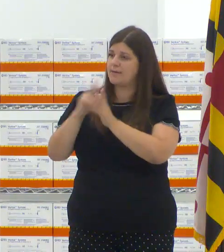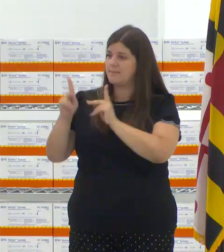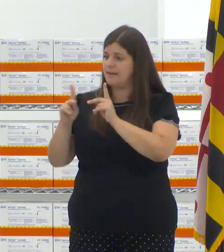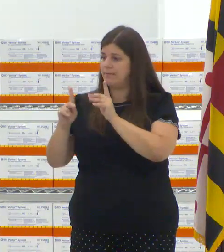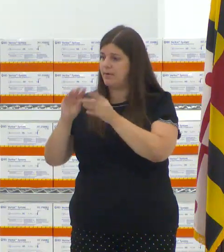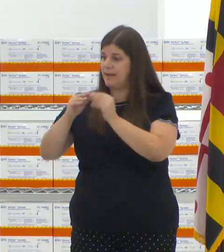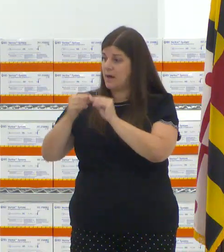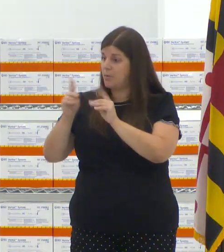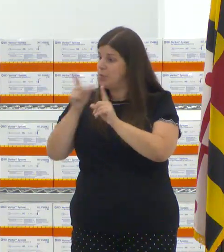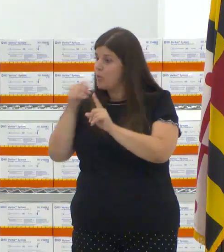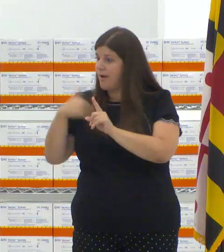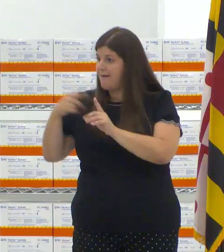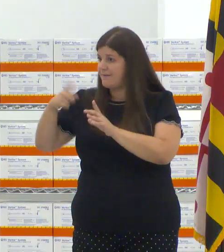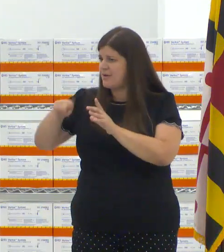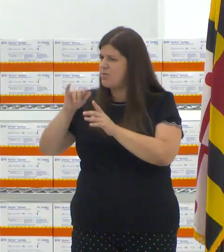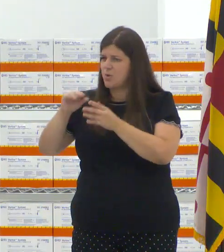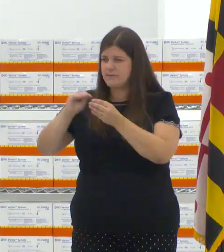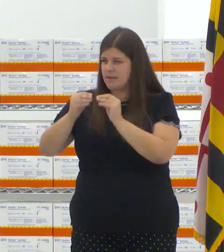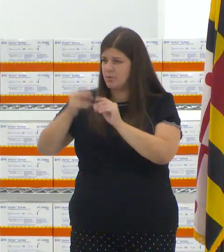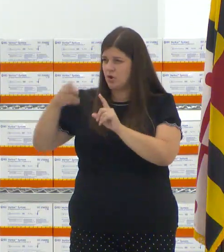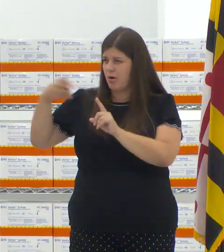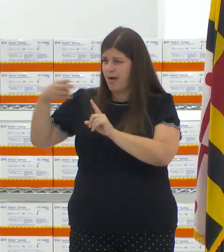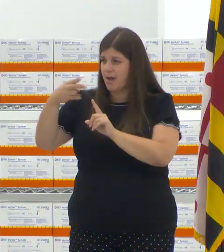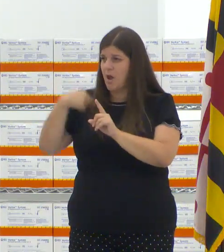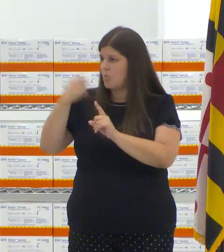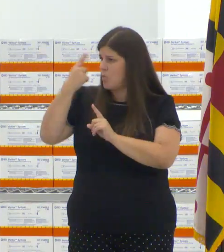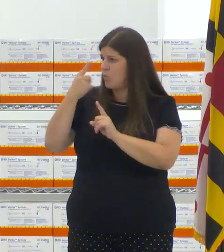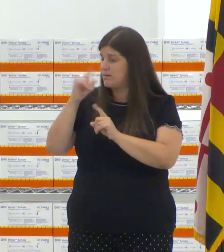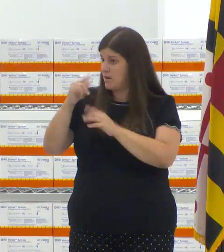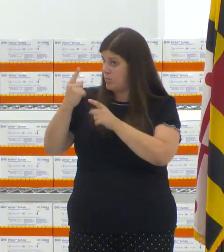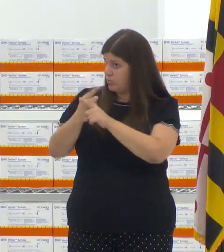bipartisan cooperation here. USAID, that was under the Obama administration, so even more